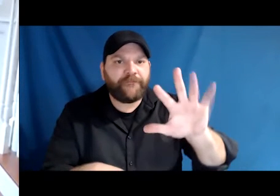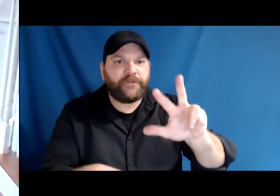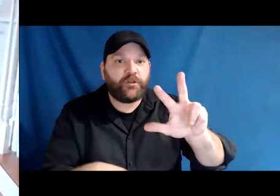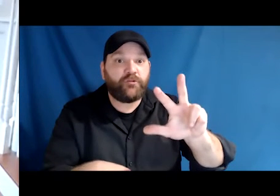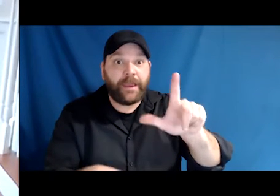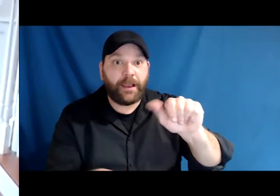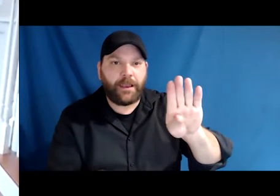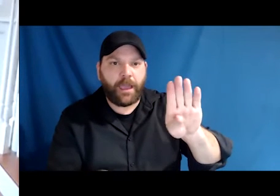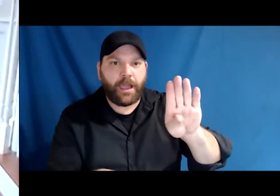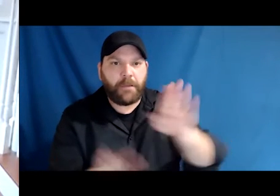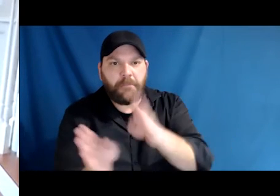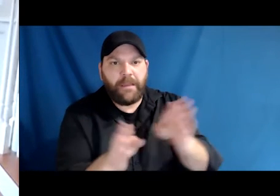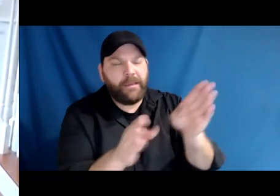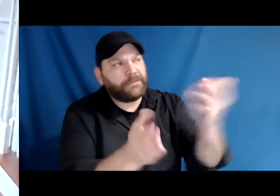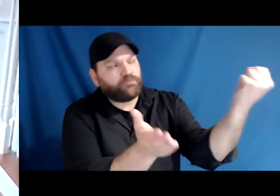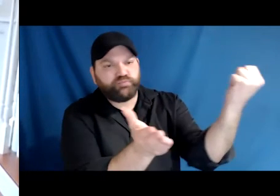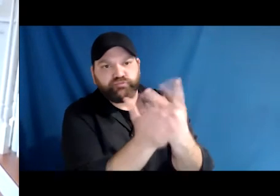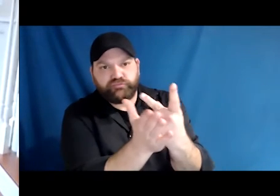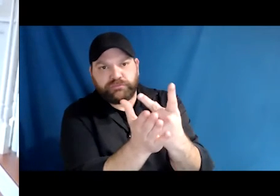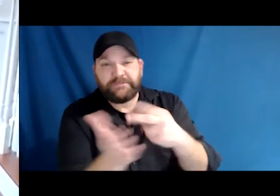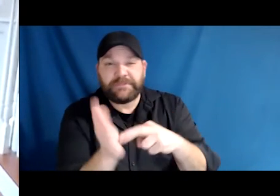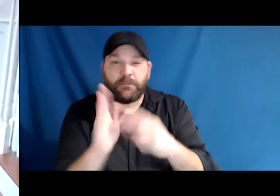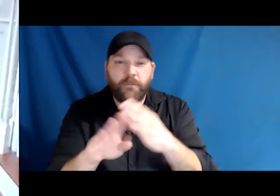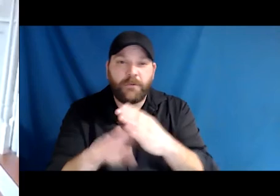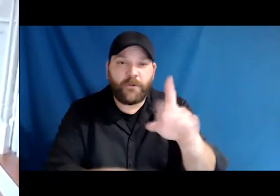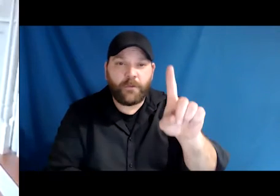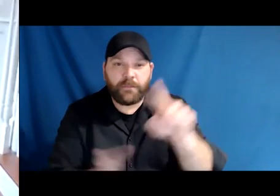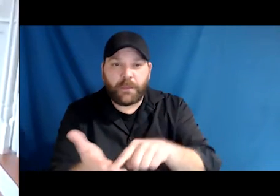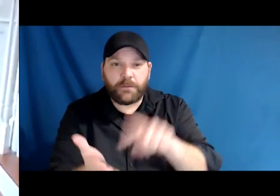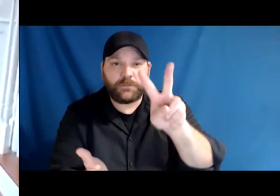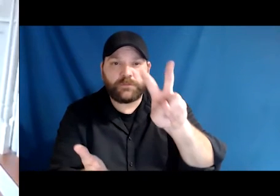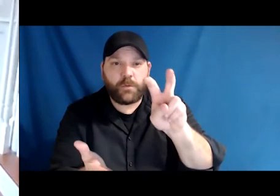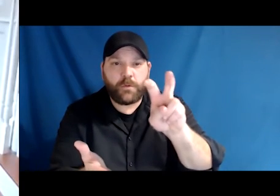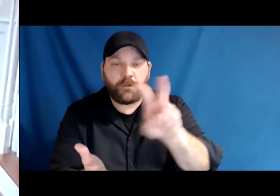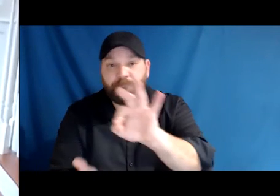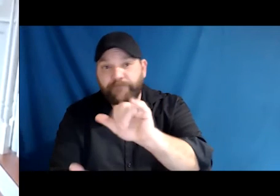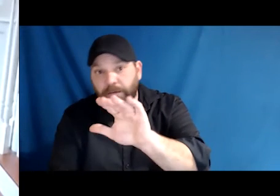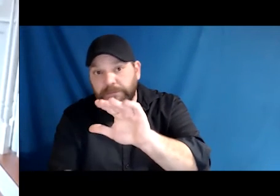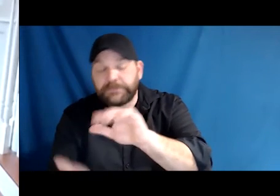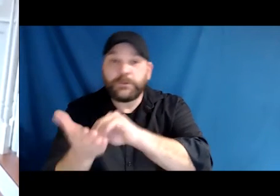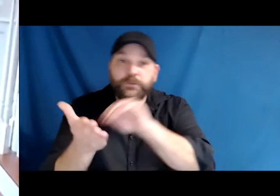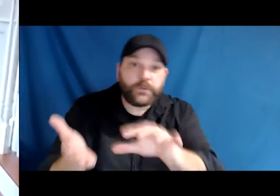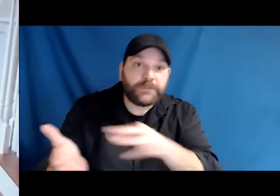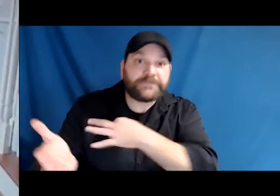allowing more than 1,200 faculty and student researchers to resume research in their labs in June.